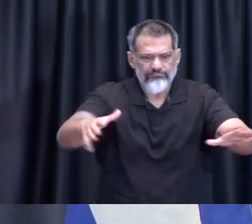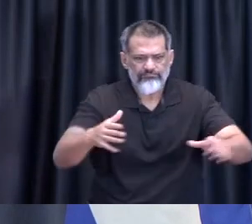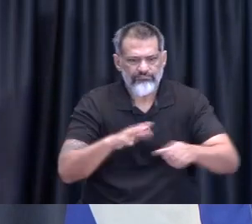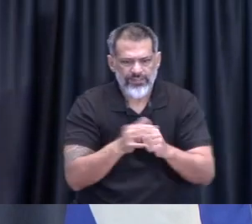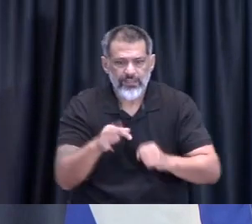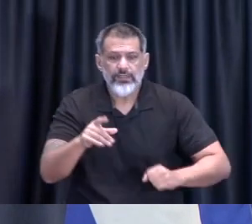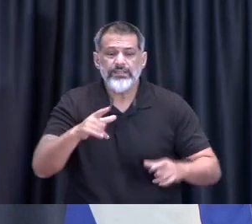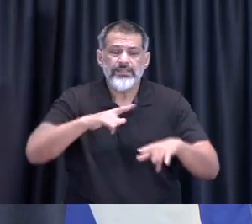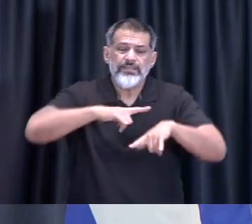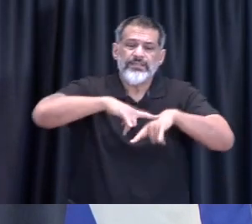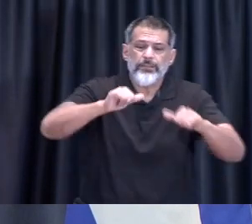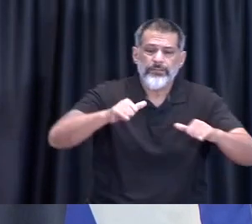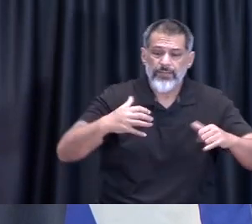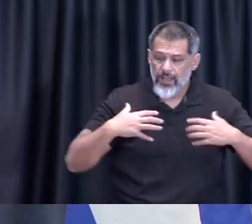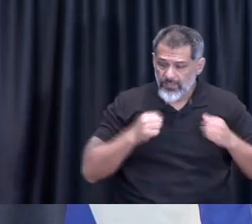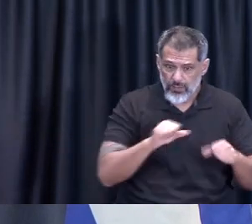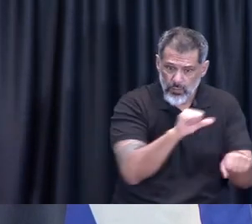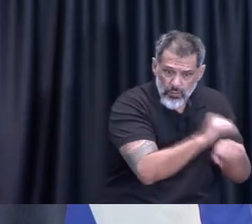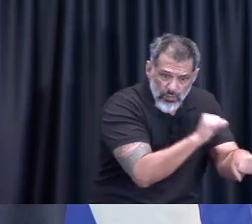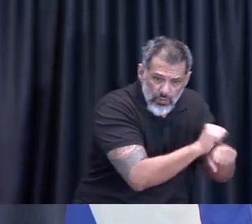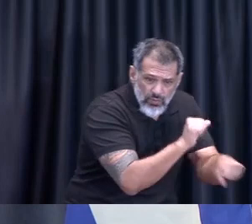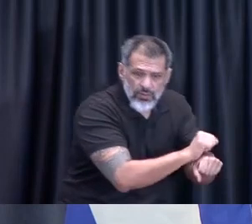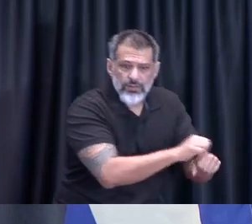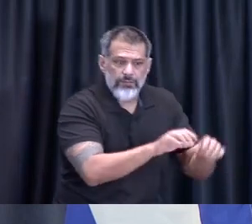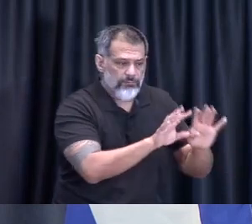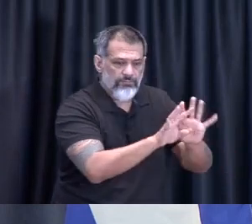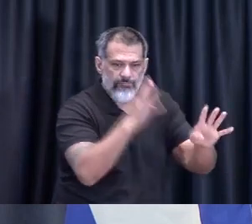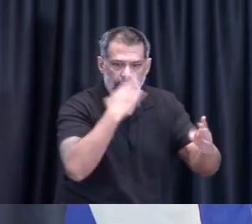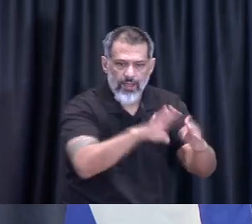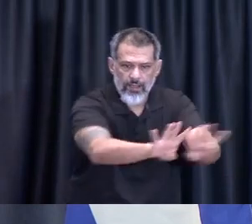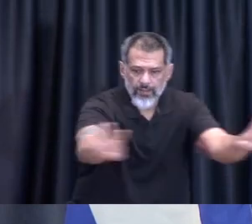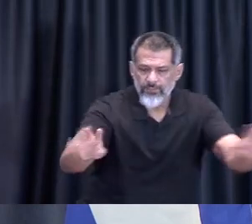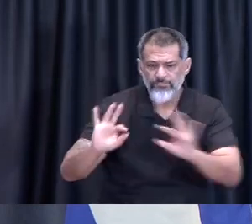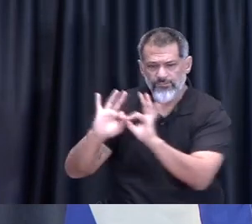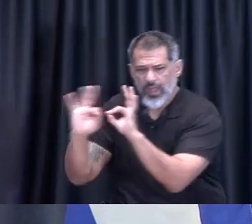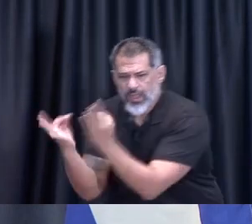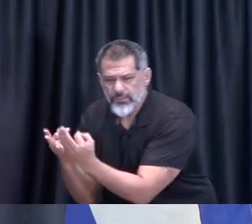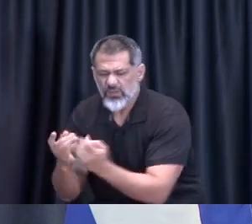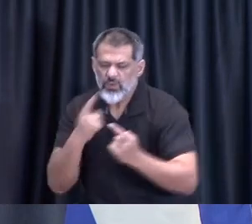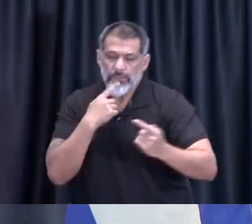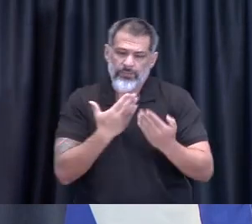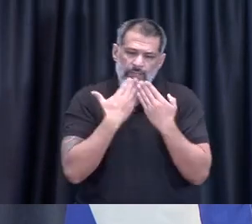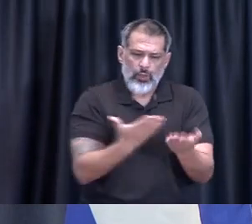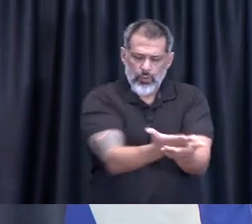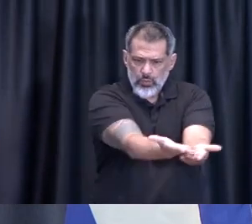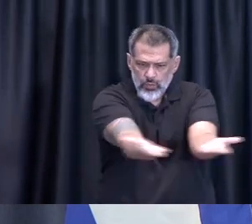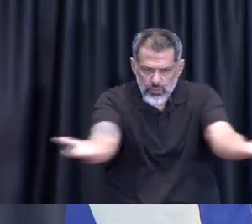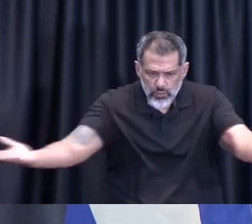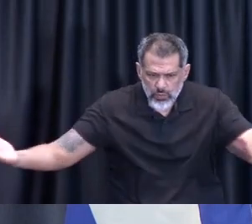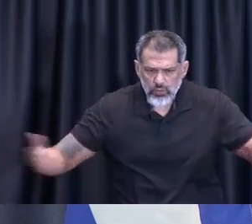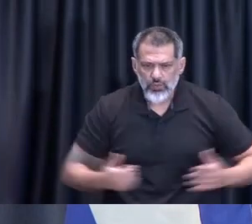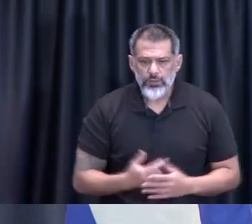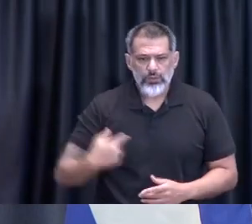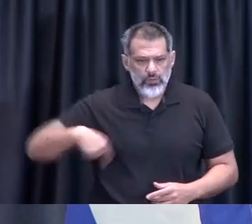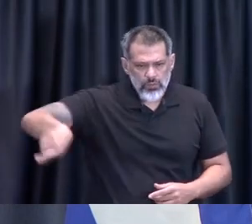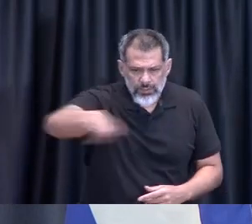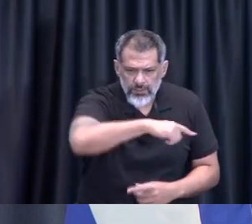to the health care workers, families and friends who have provided care and support